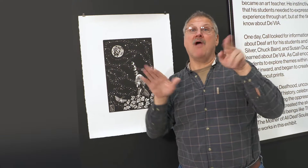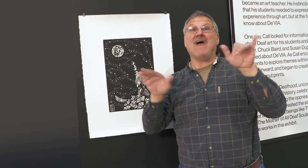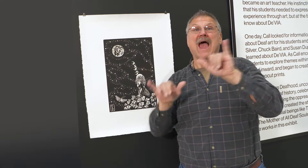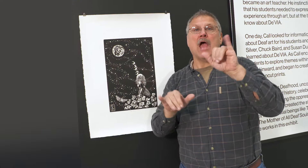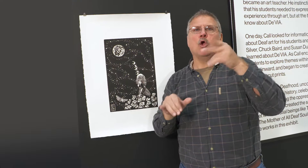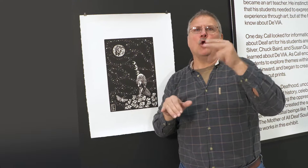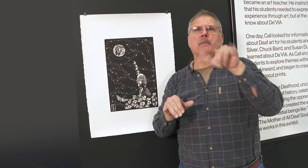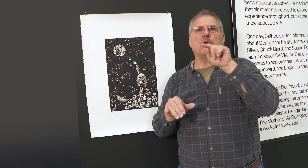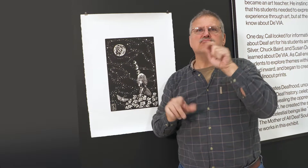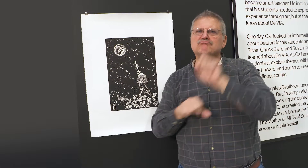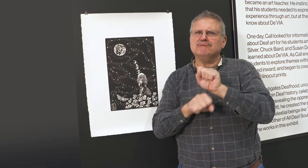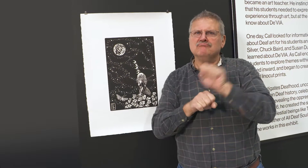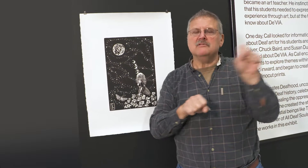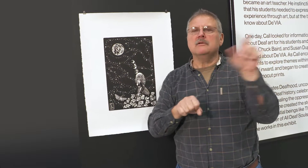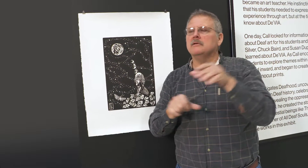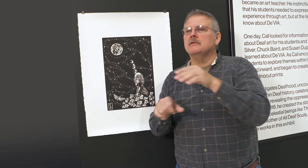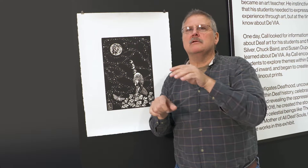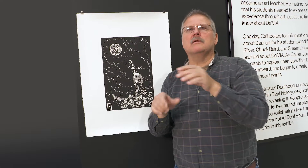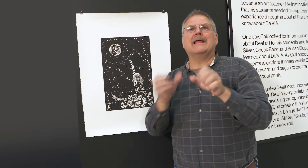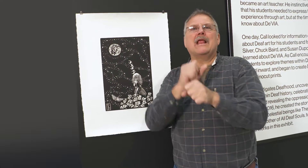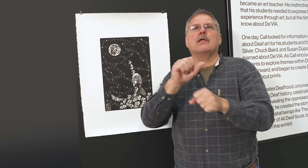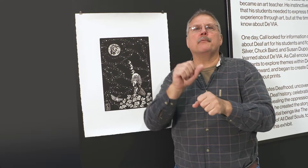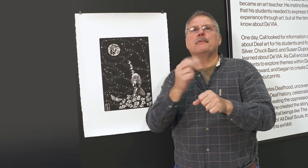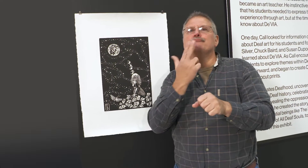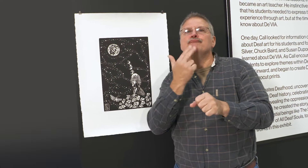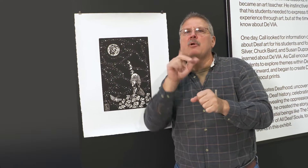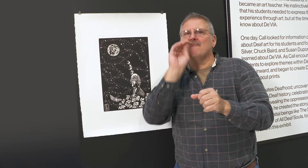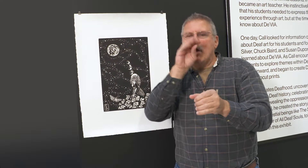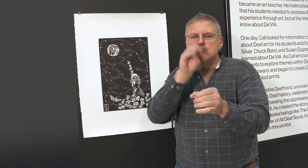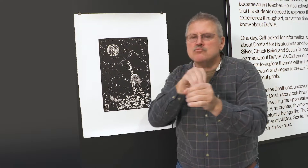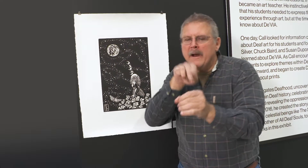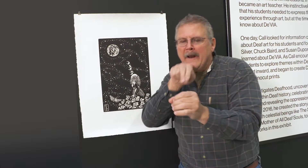so named because it looks like a hummingbird when it flies to feed on the nectar of flowers.